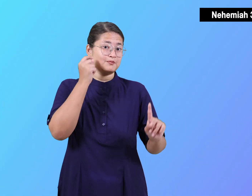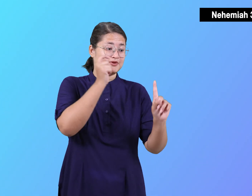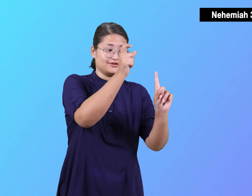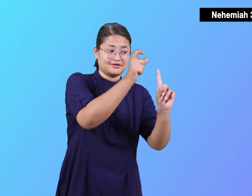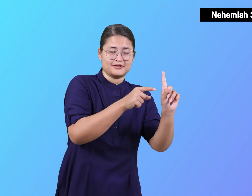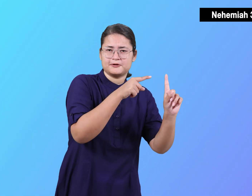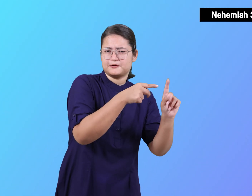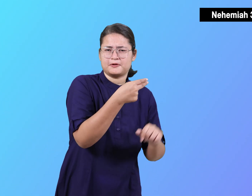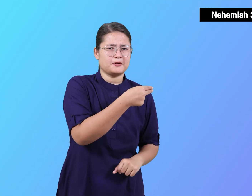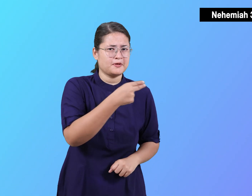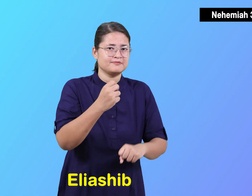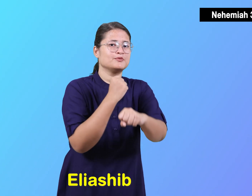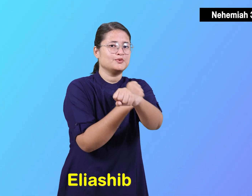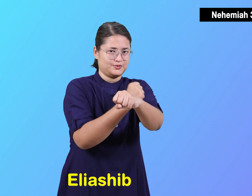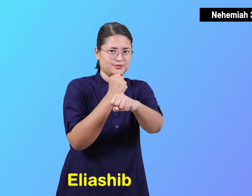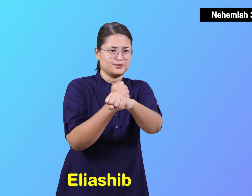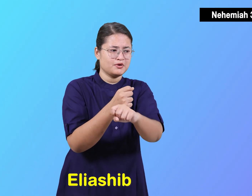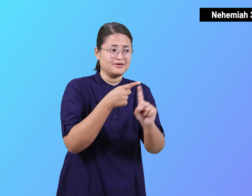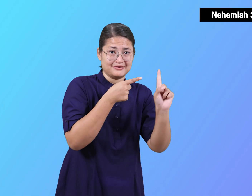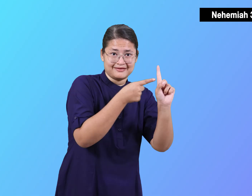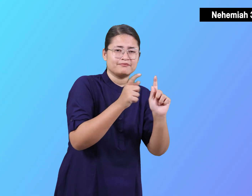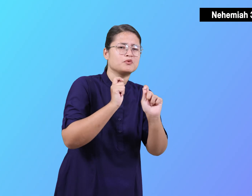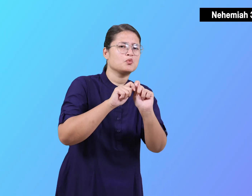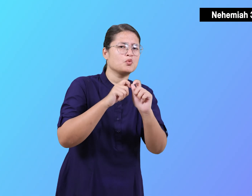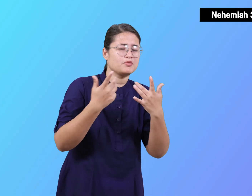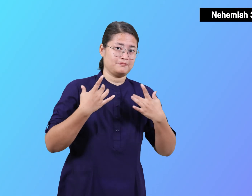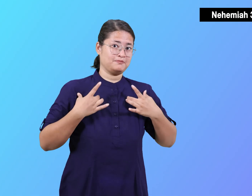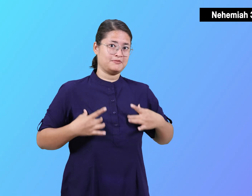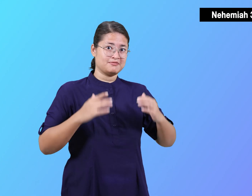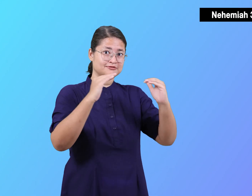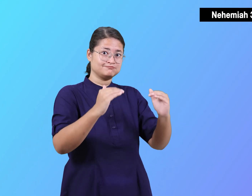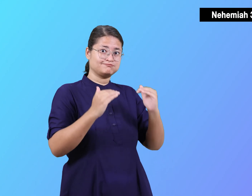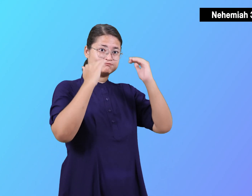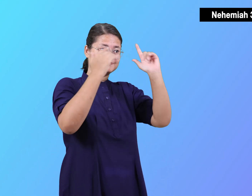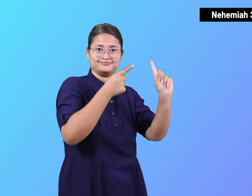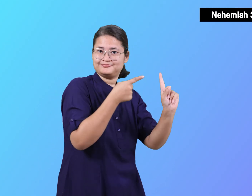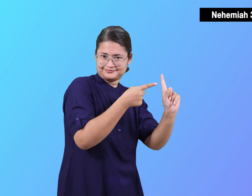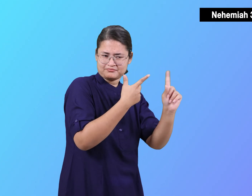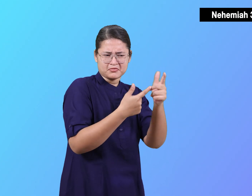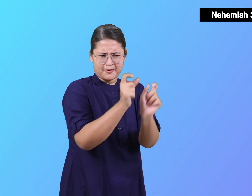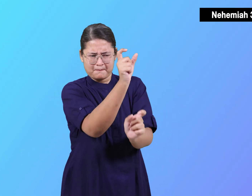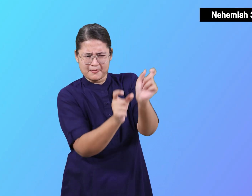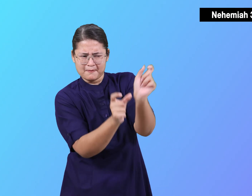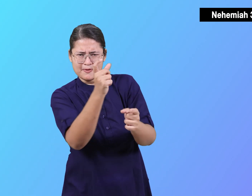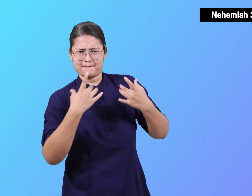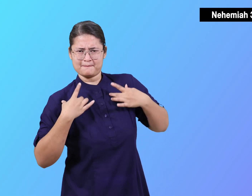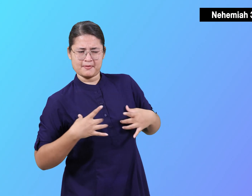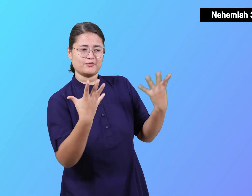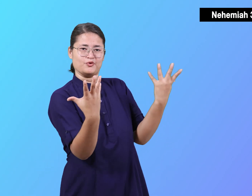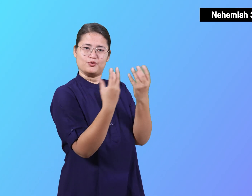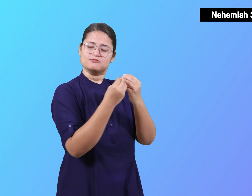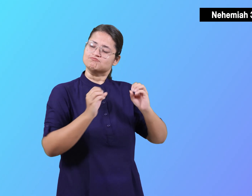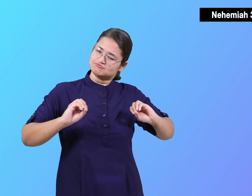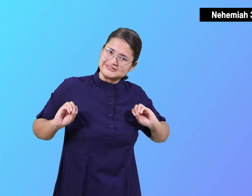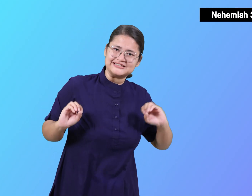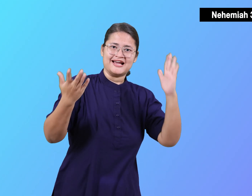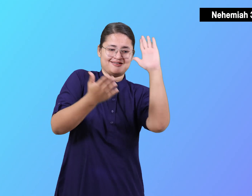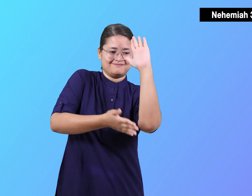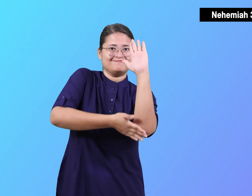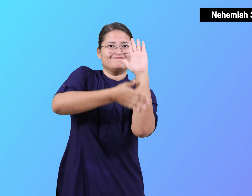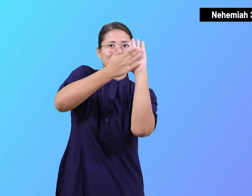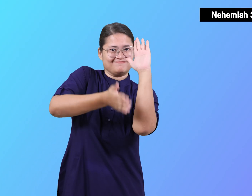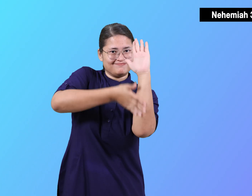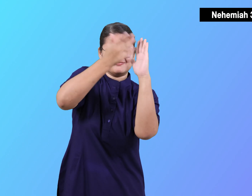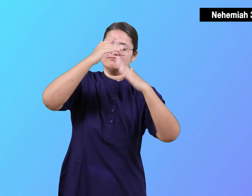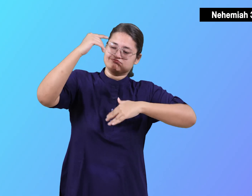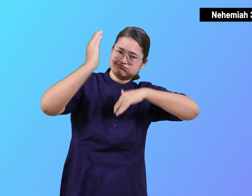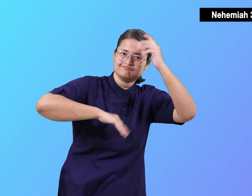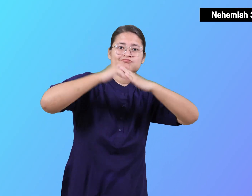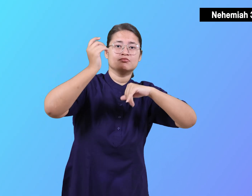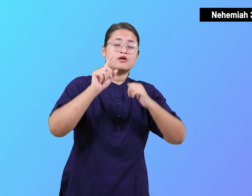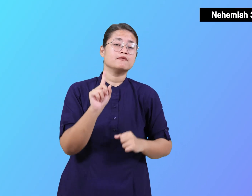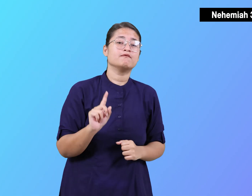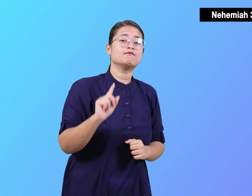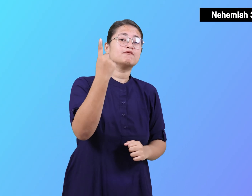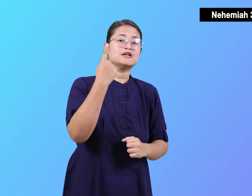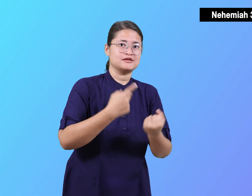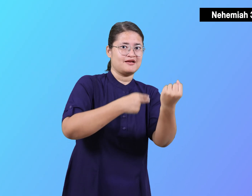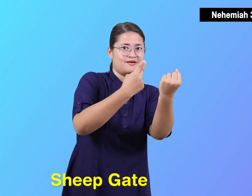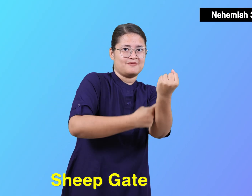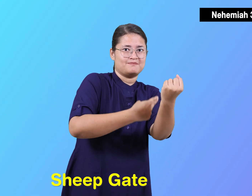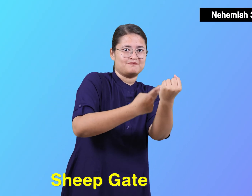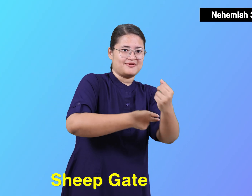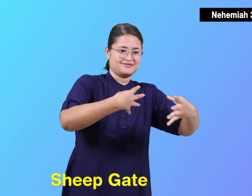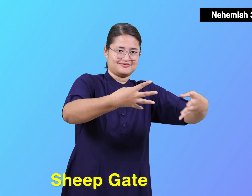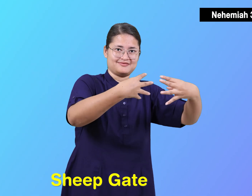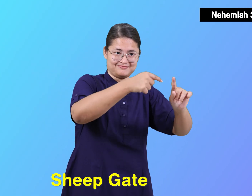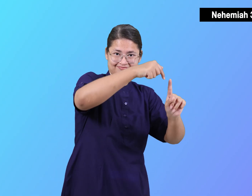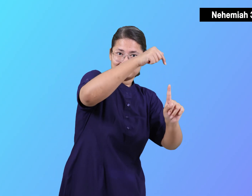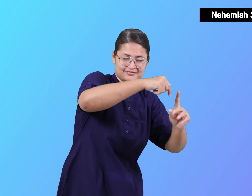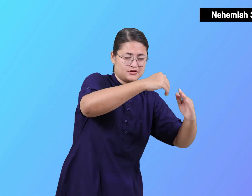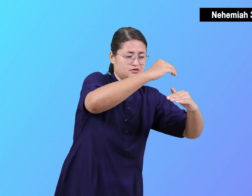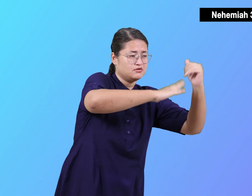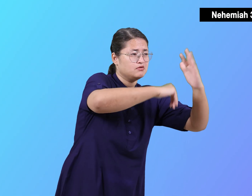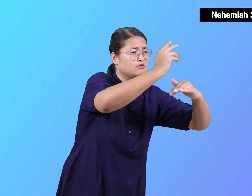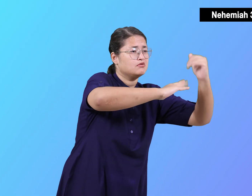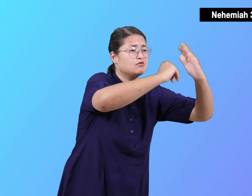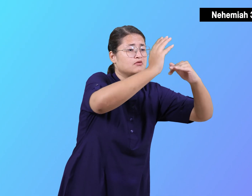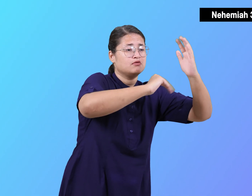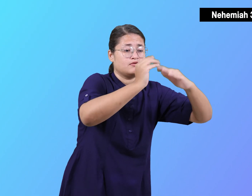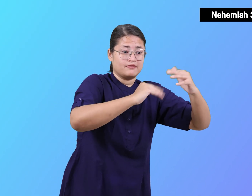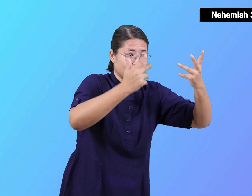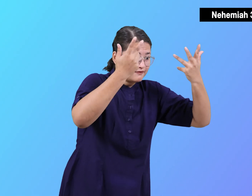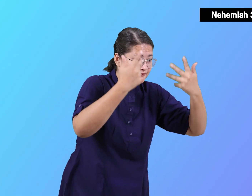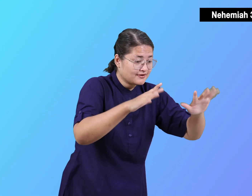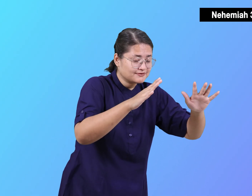The high priest Eliashib and the priests who served with him began rebuilding the wall. First, they built the Sheep Gate.